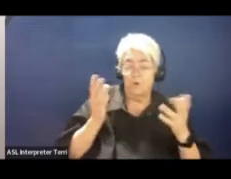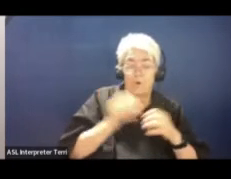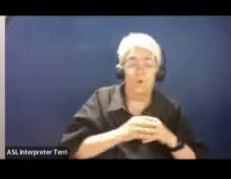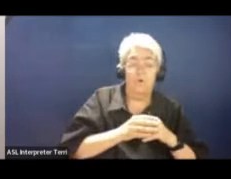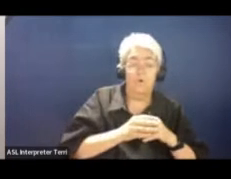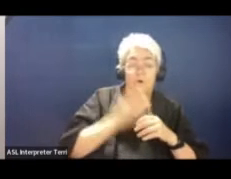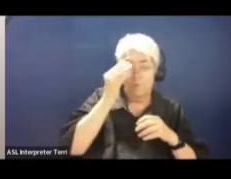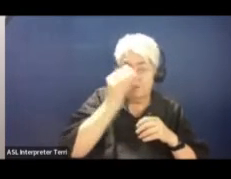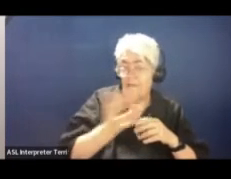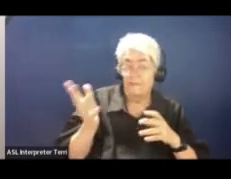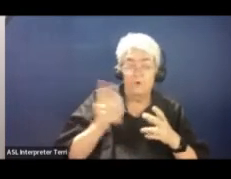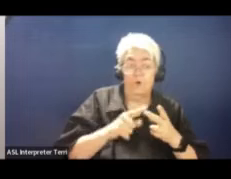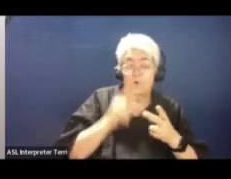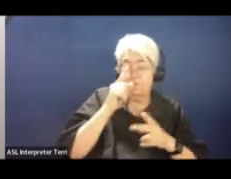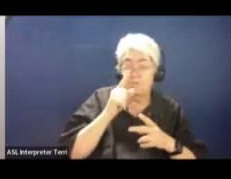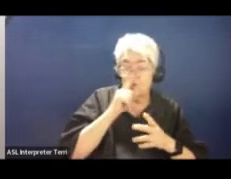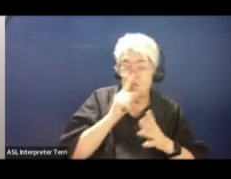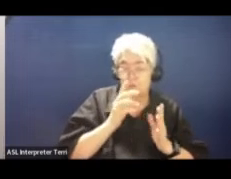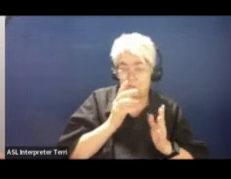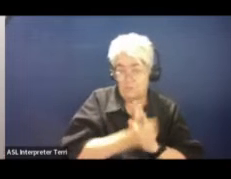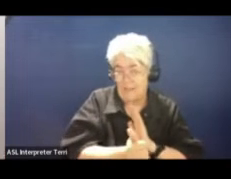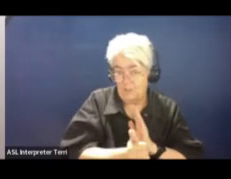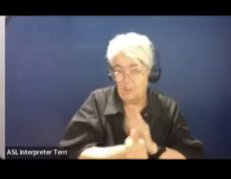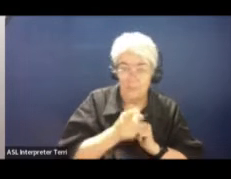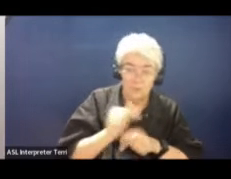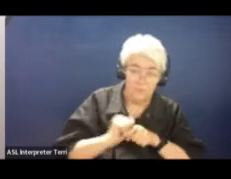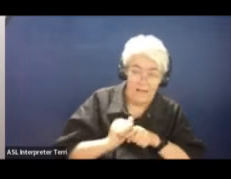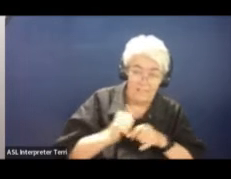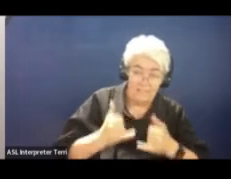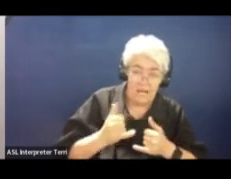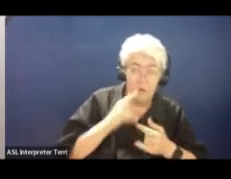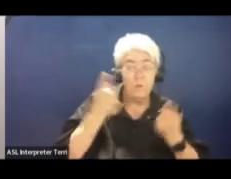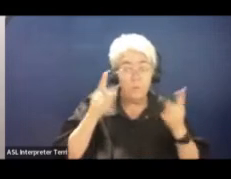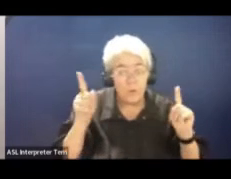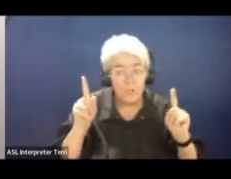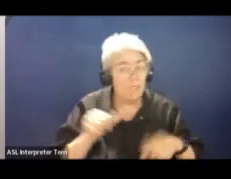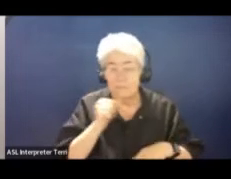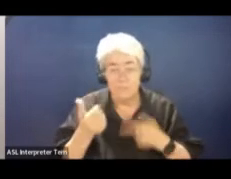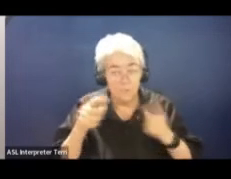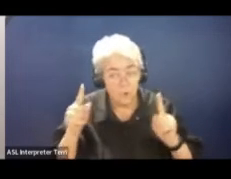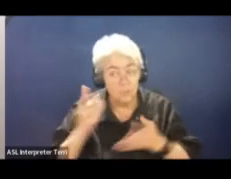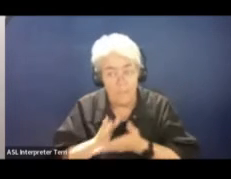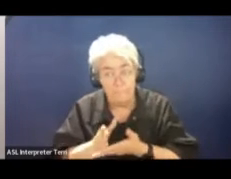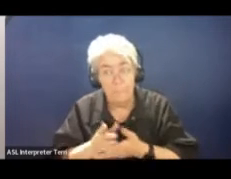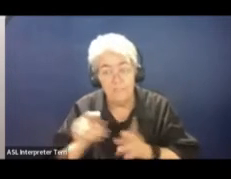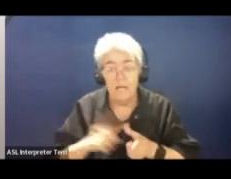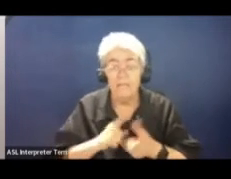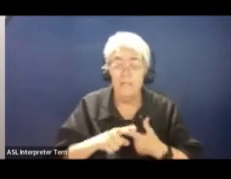your strategies and skills that you're going to start practicing, you'll let me know what works, you will let me know what doesn't work, we'll work together on that. You can attend